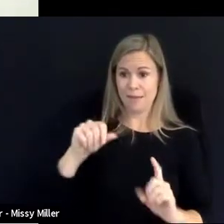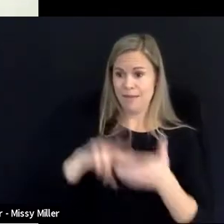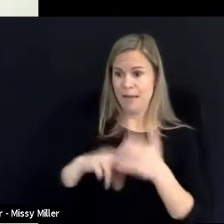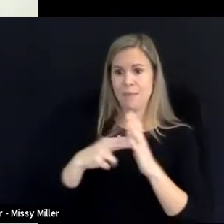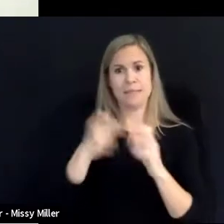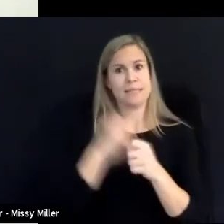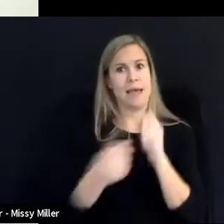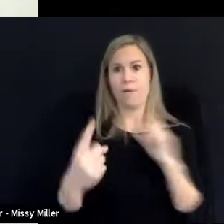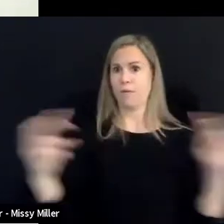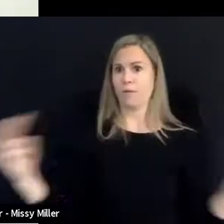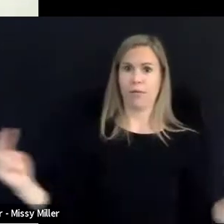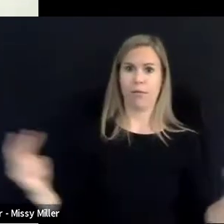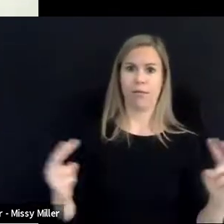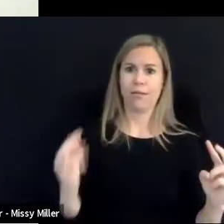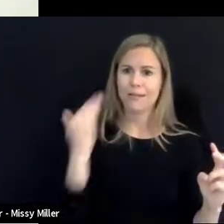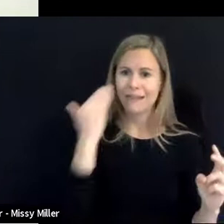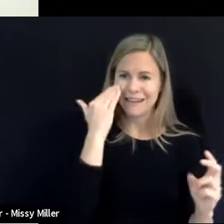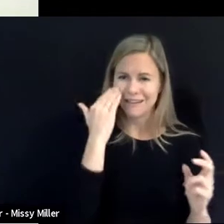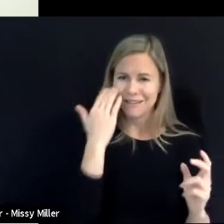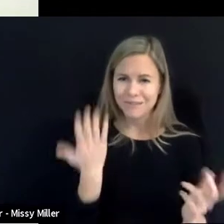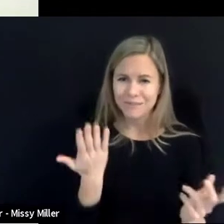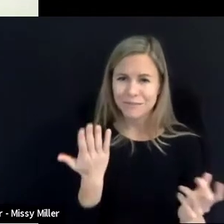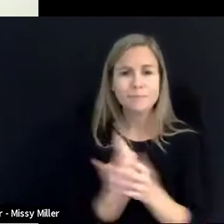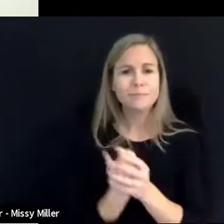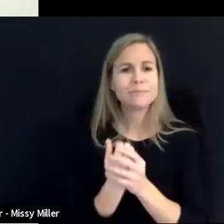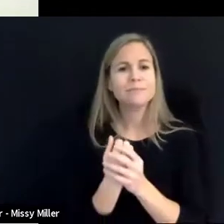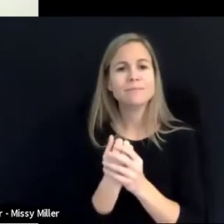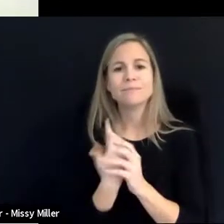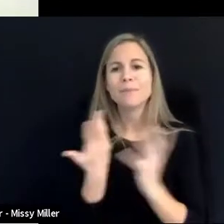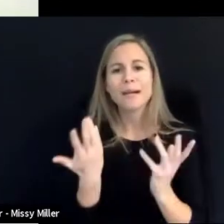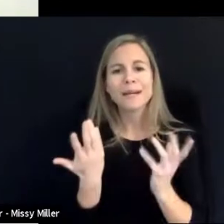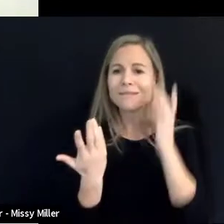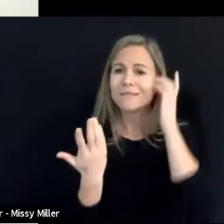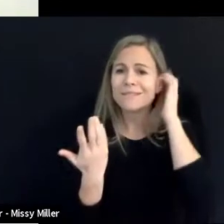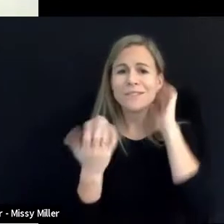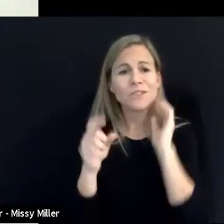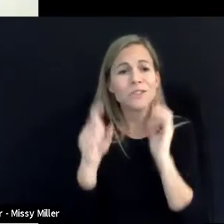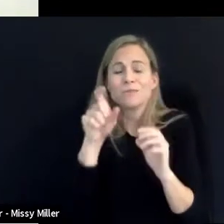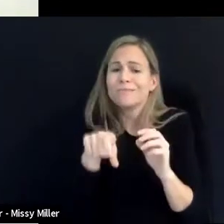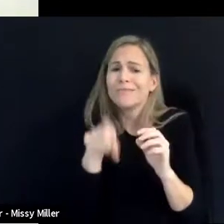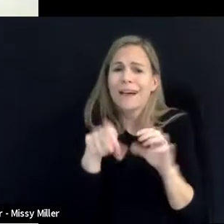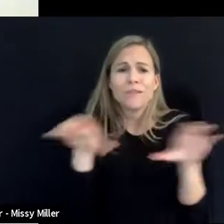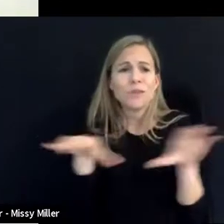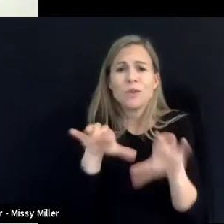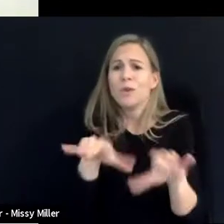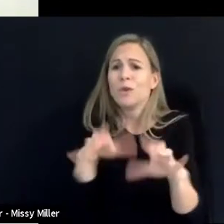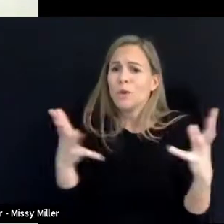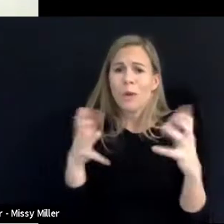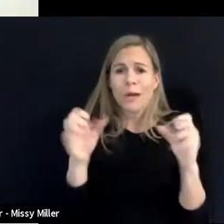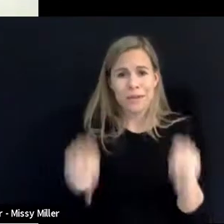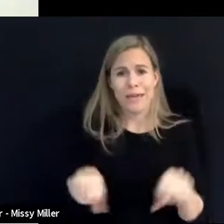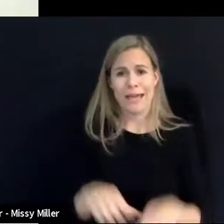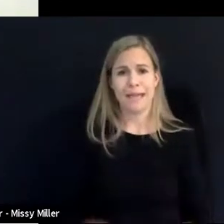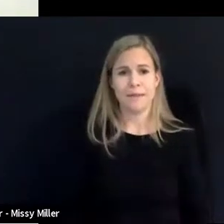But you know, we're still just doing what we have to do. All right, be consistent when it matters.